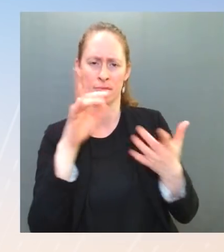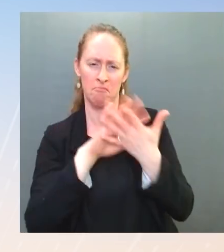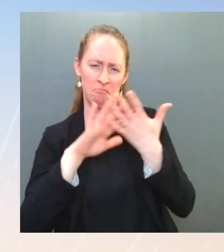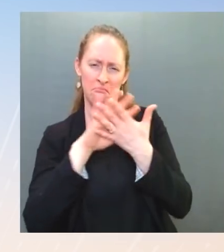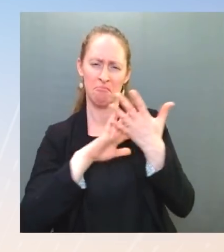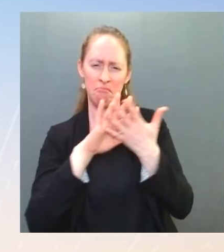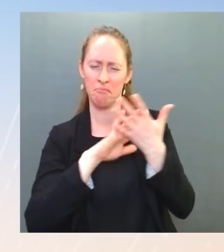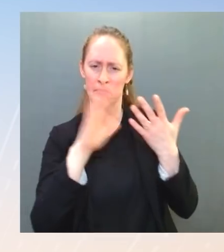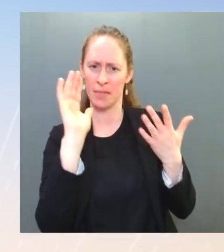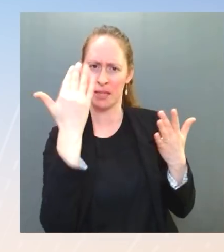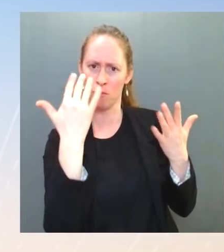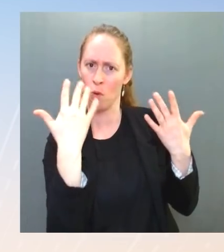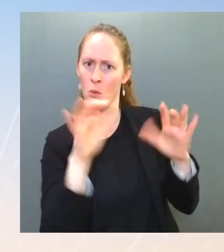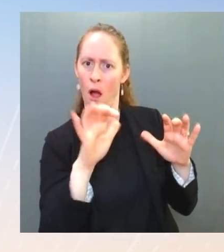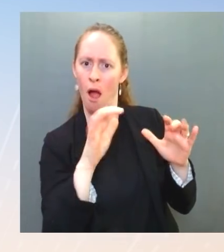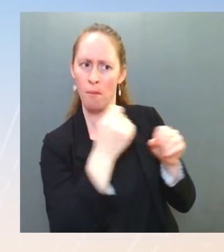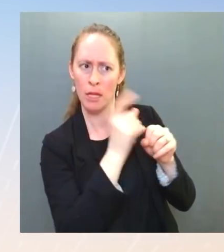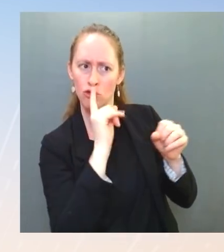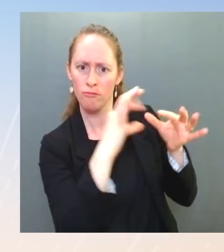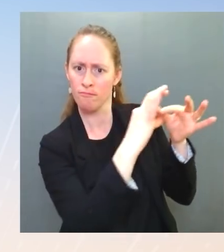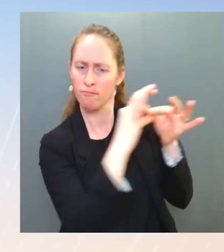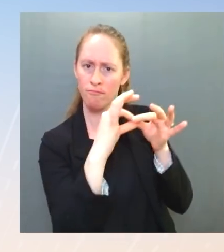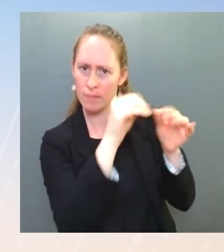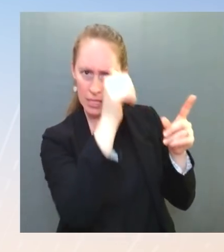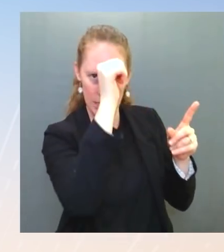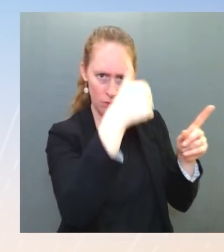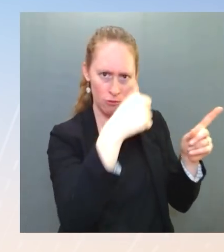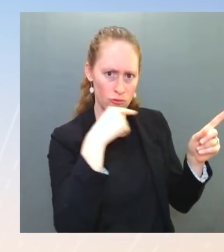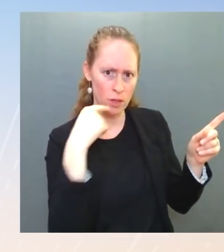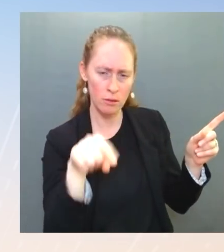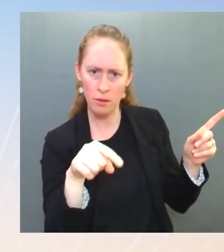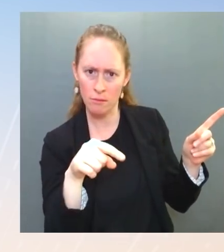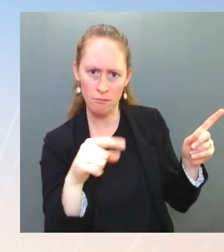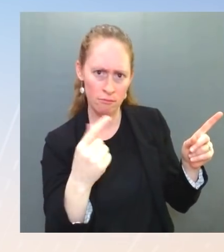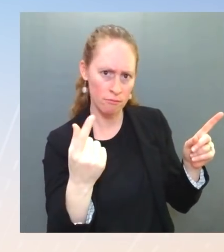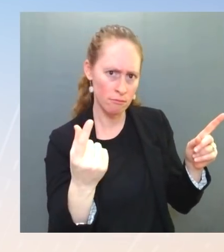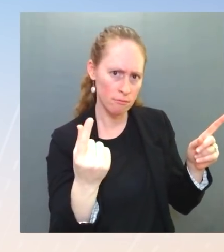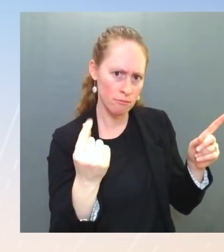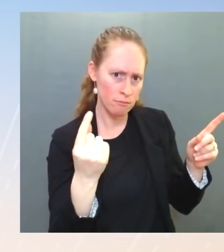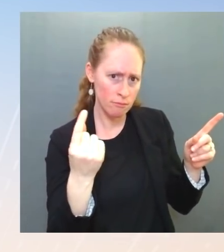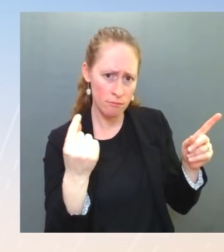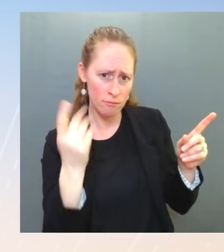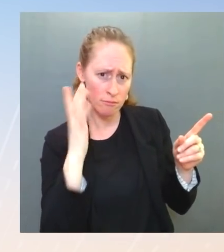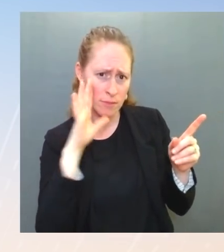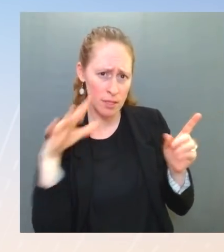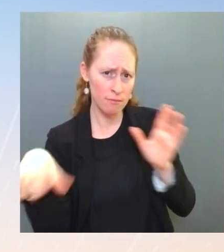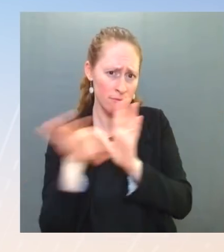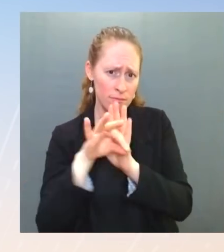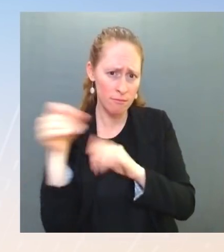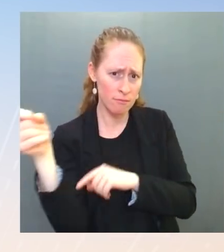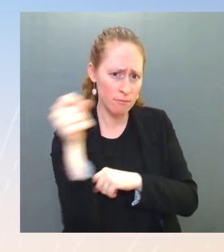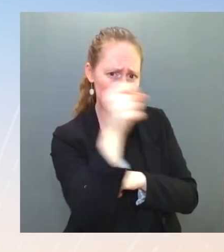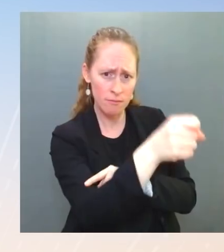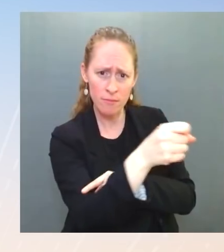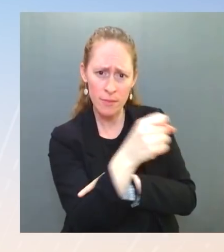Ms. Psaki: Yep, he does. The Press: And then, is there any reaction on the French election, and the outcome with Le Pen? Ms. Psaki: There's not an outcome yet.